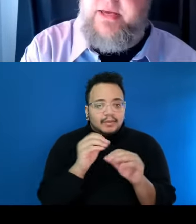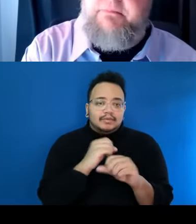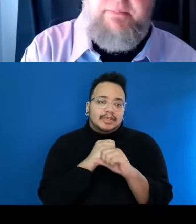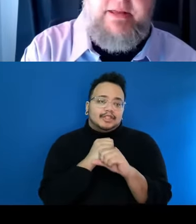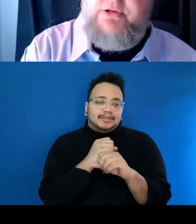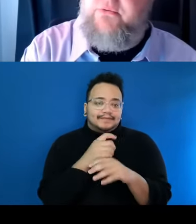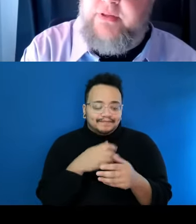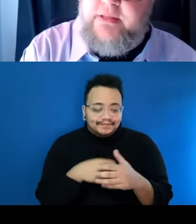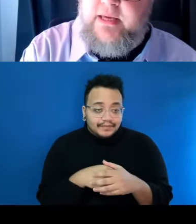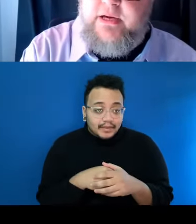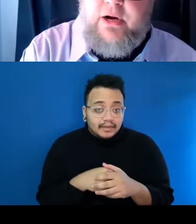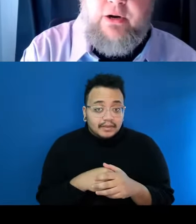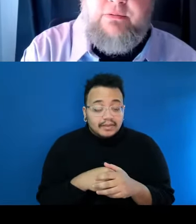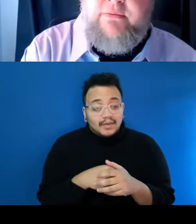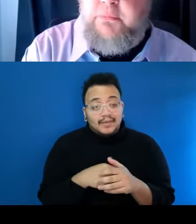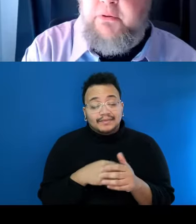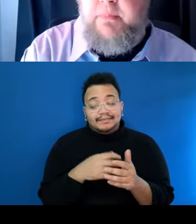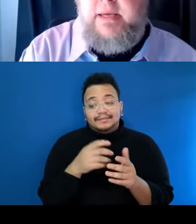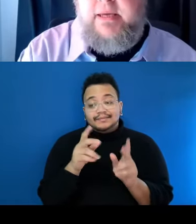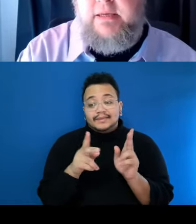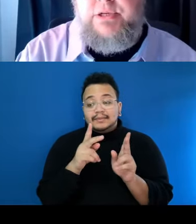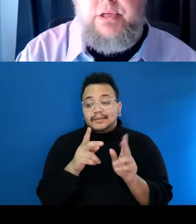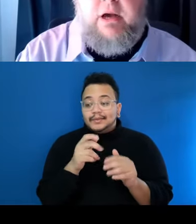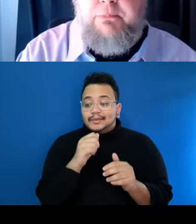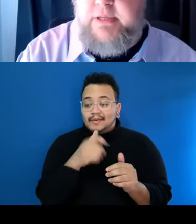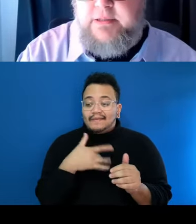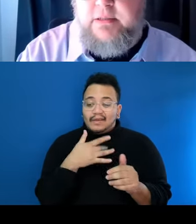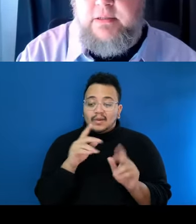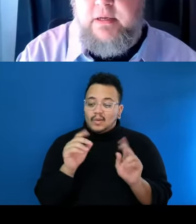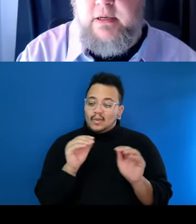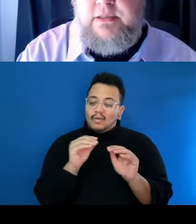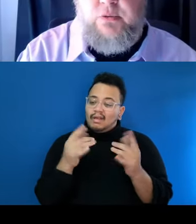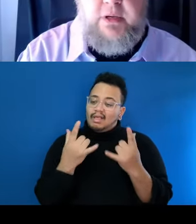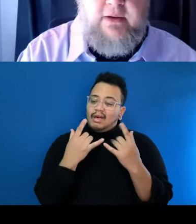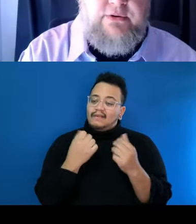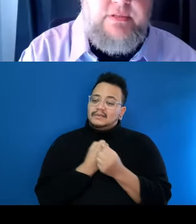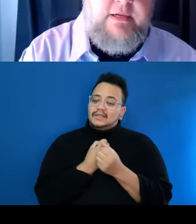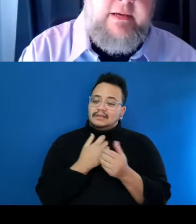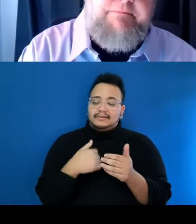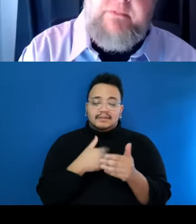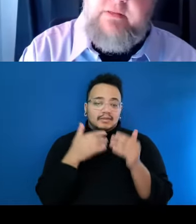So again, people that don't feel that they are lovable, may engage in unprotected sexual behaviors.